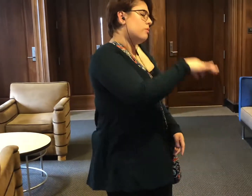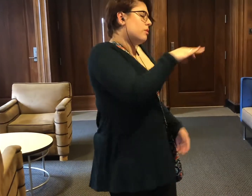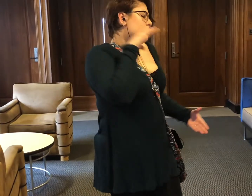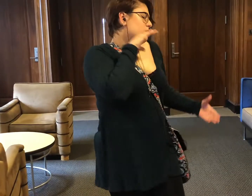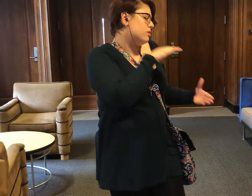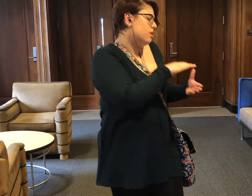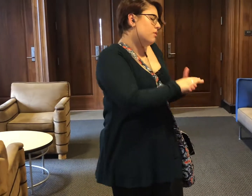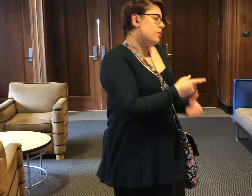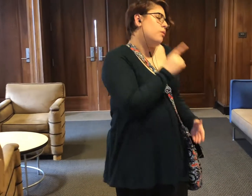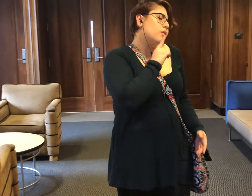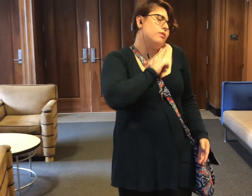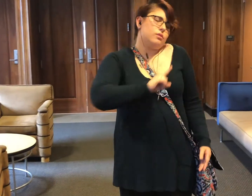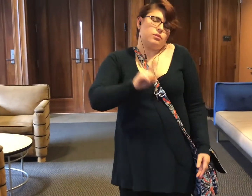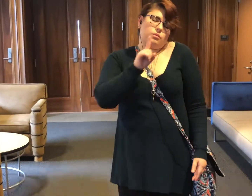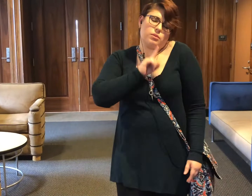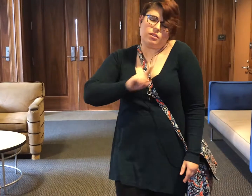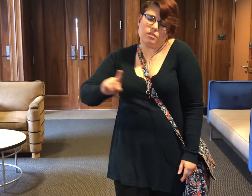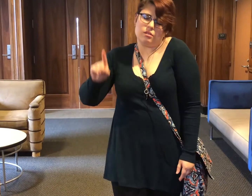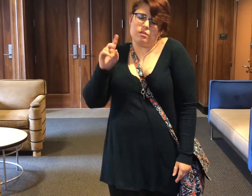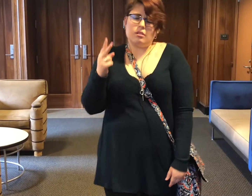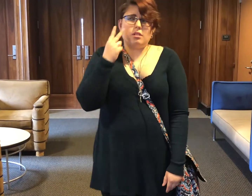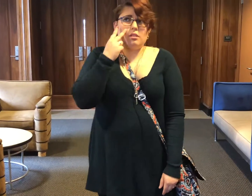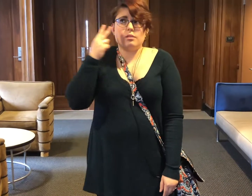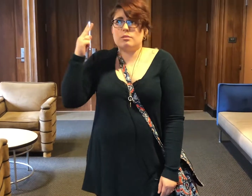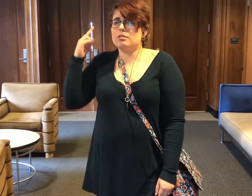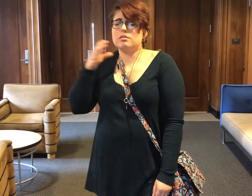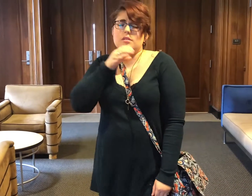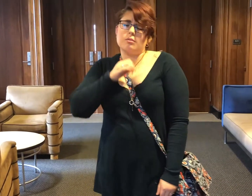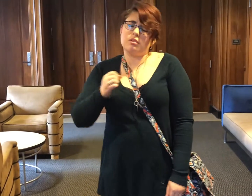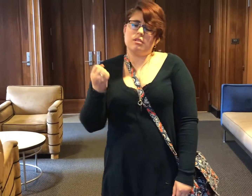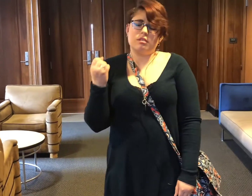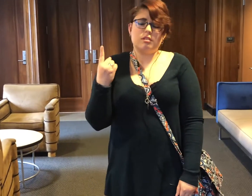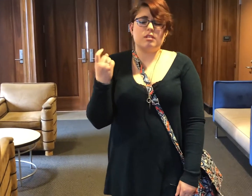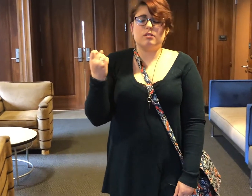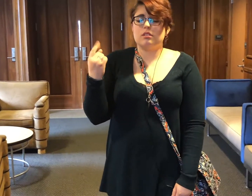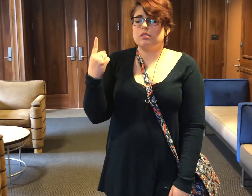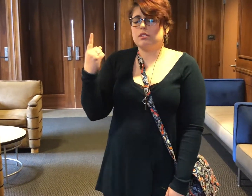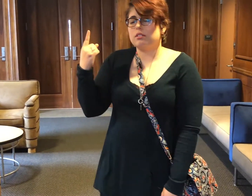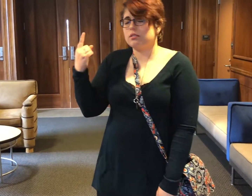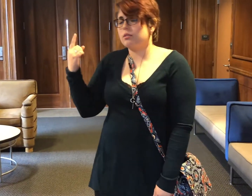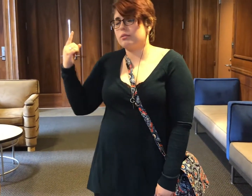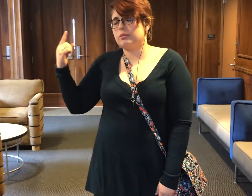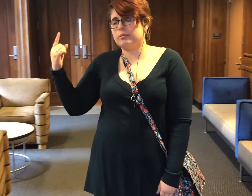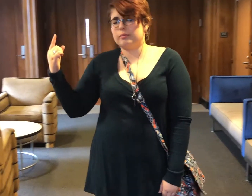Go get yourself a wife or you'll be lonely Once I was eleven years old